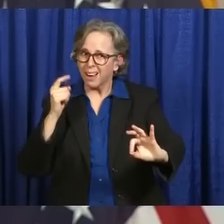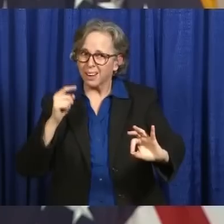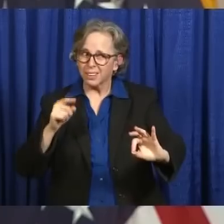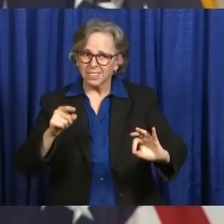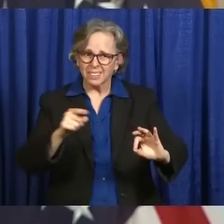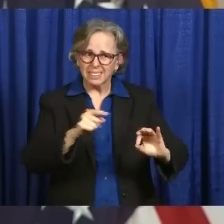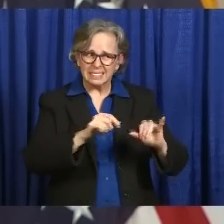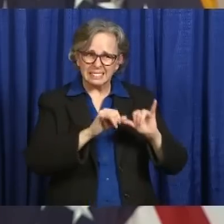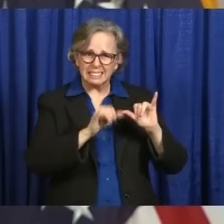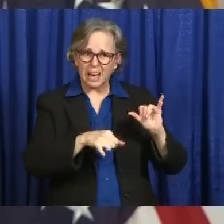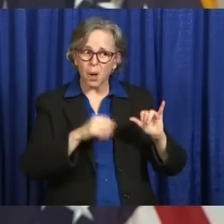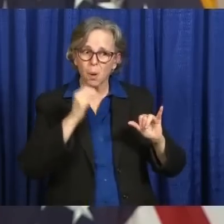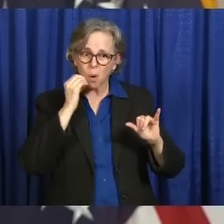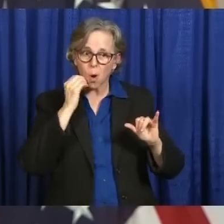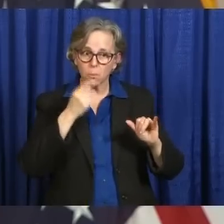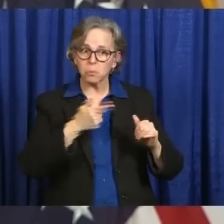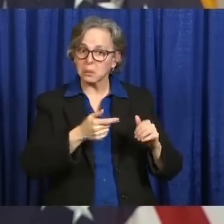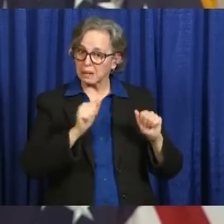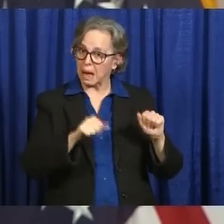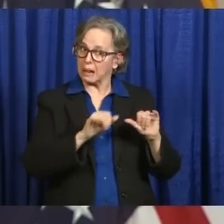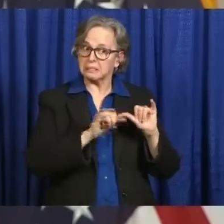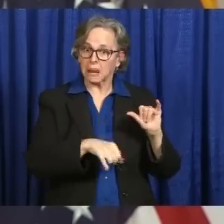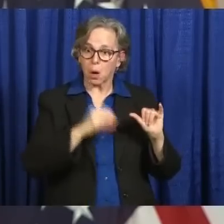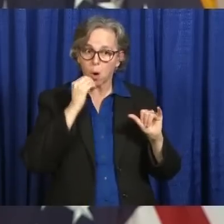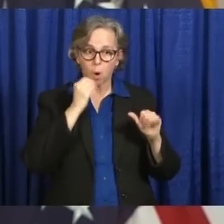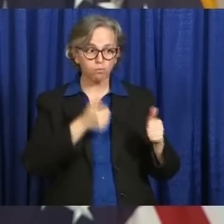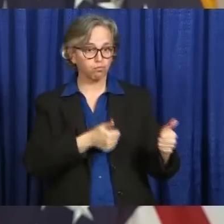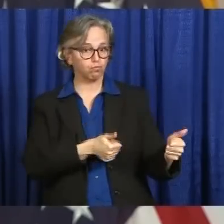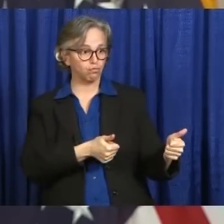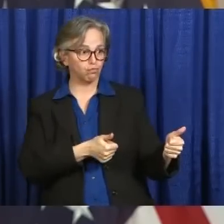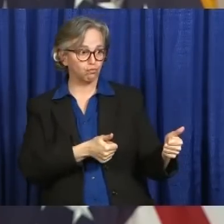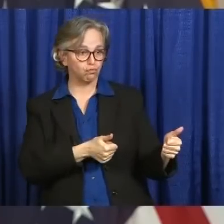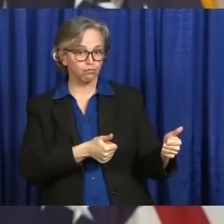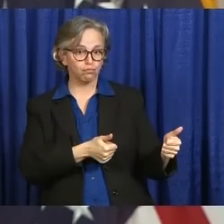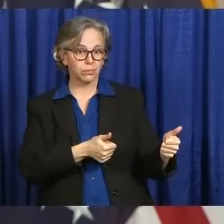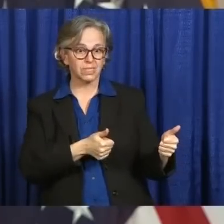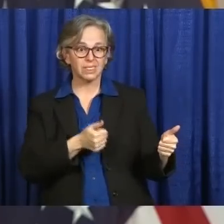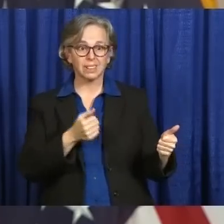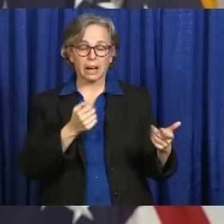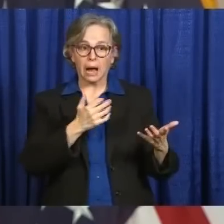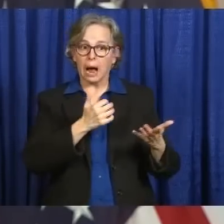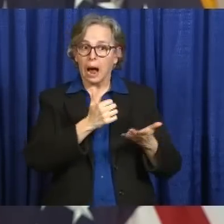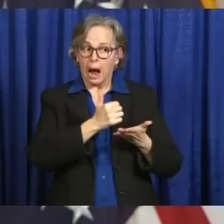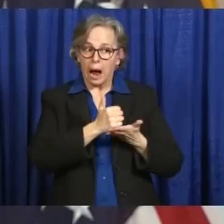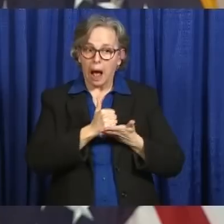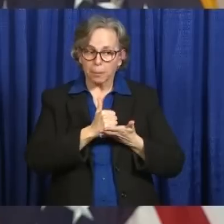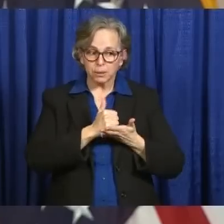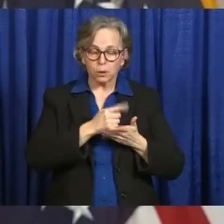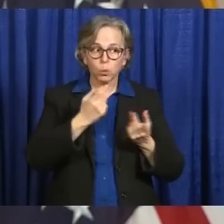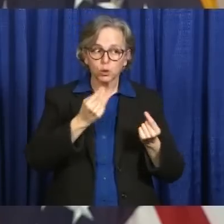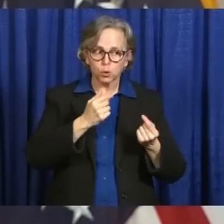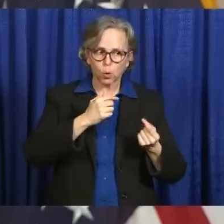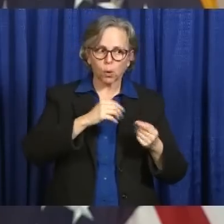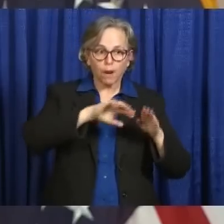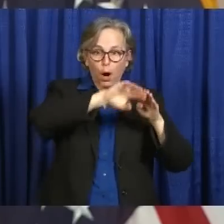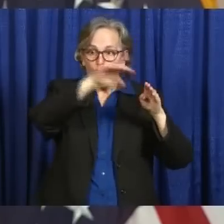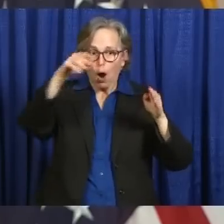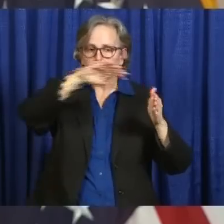AND THAT CAN BE STRESSFUL TOO. WE HAVE GOOD THINGS HAPPENING AND THINGS THAT ARE GOING WELL AND GOOD RESOURCES FOR ALL OF US. FOR THOSE OF US WHO ARE STAYING HOME RIGHT NOW UNABLE TO DO SO